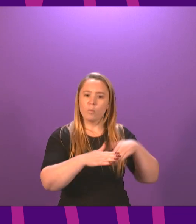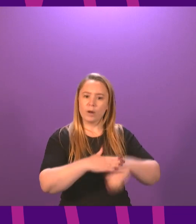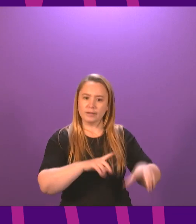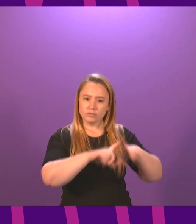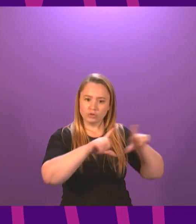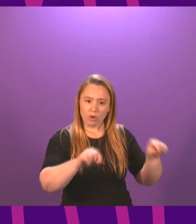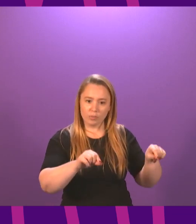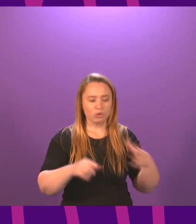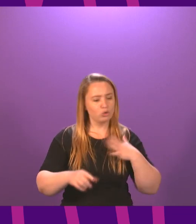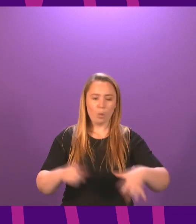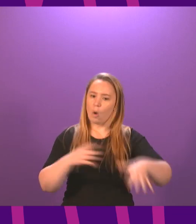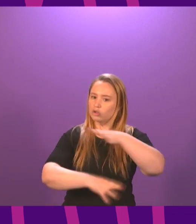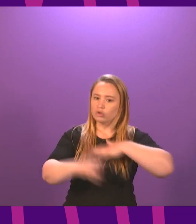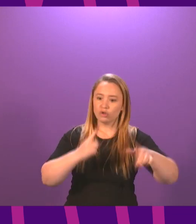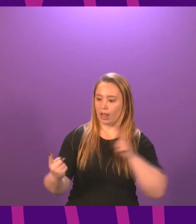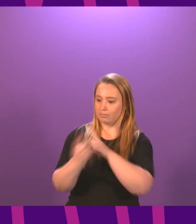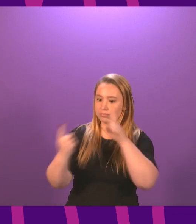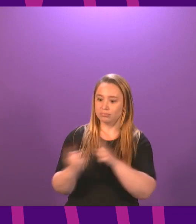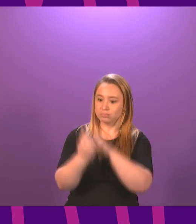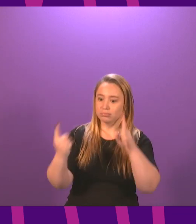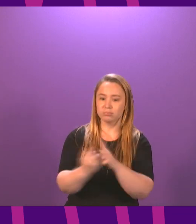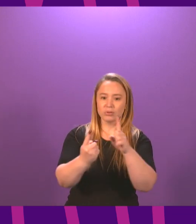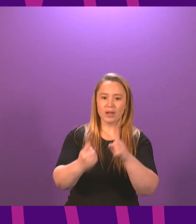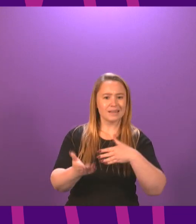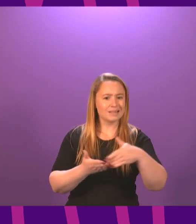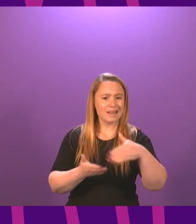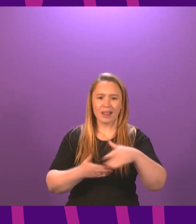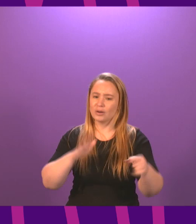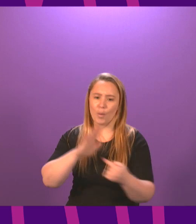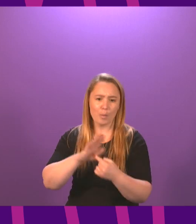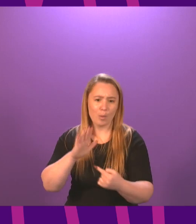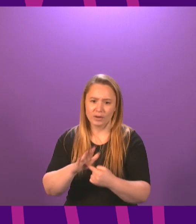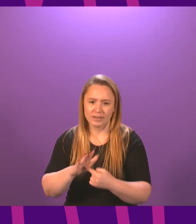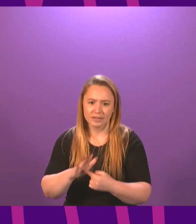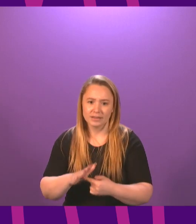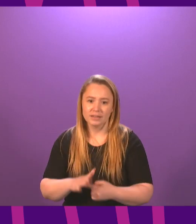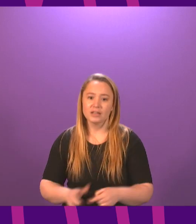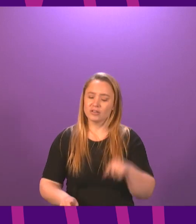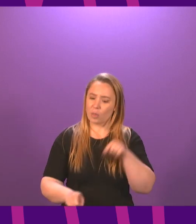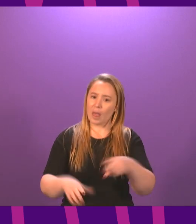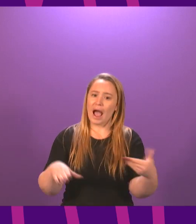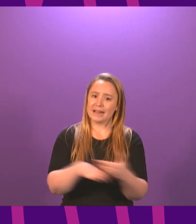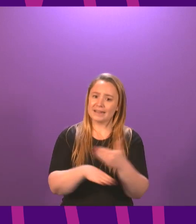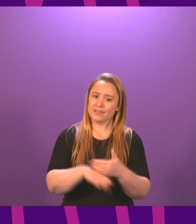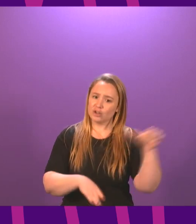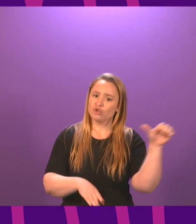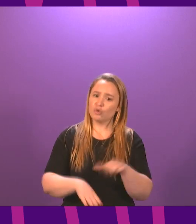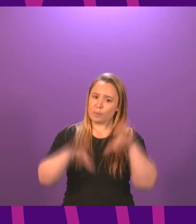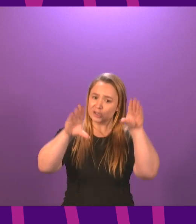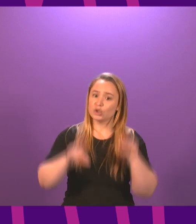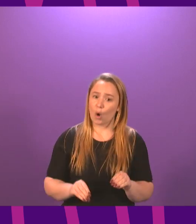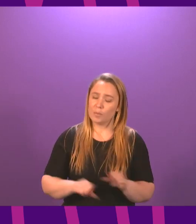interactions, purely in order to drum up sales? Does she agree that such activity should not